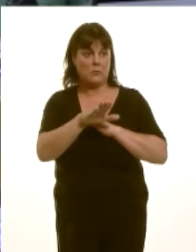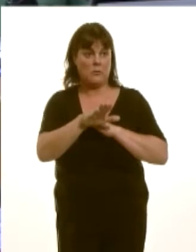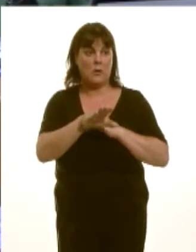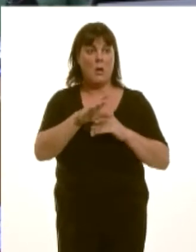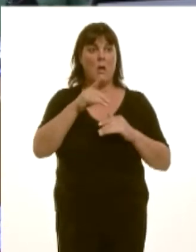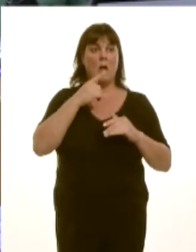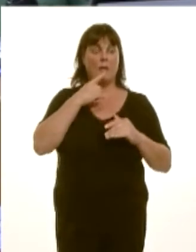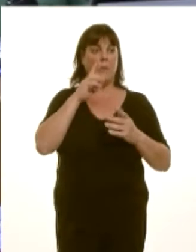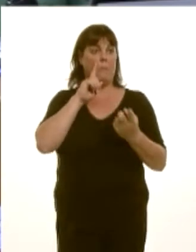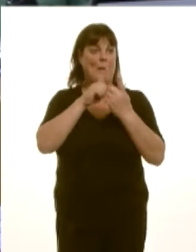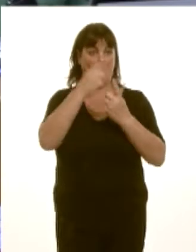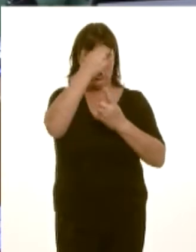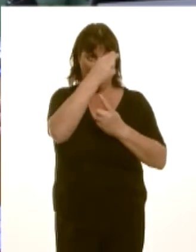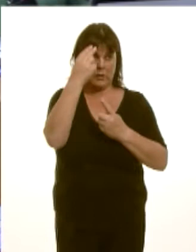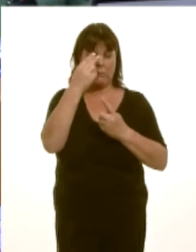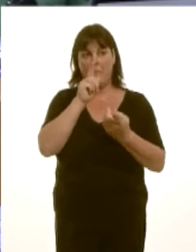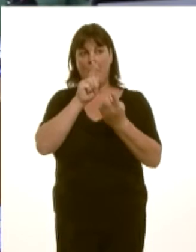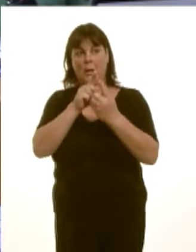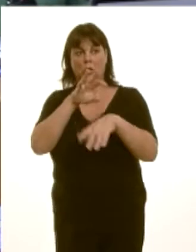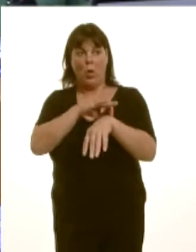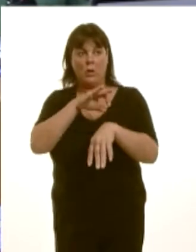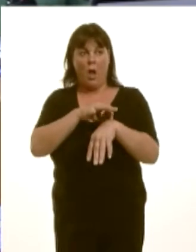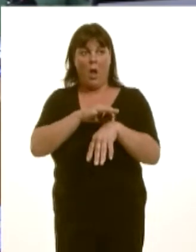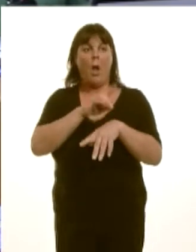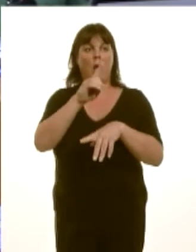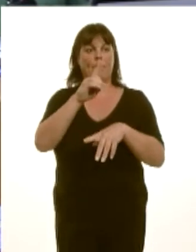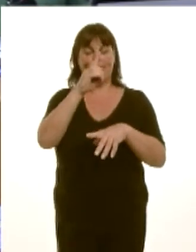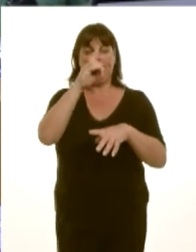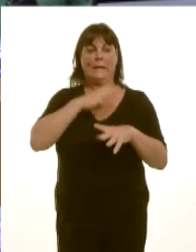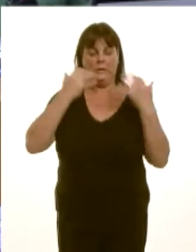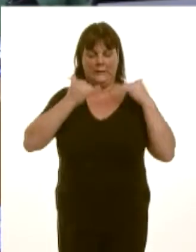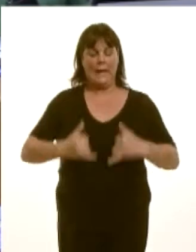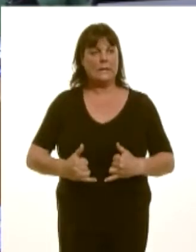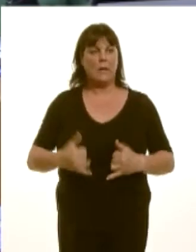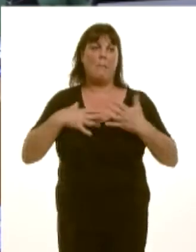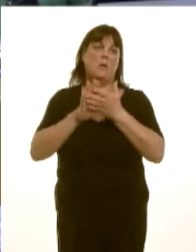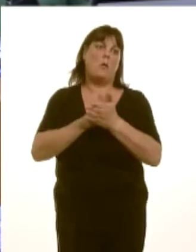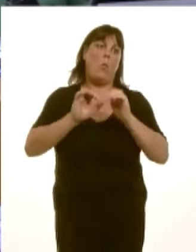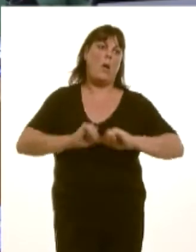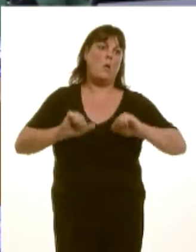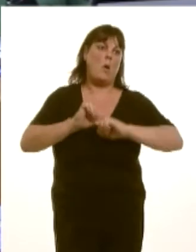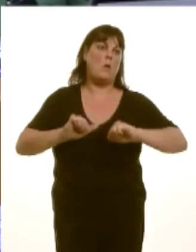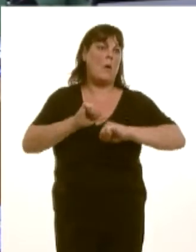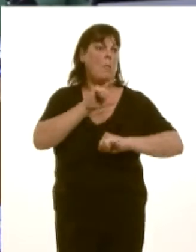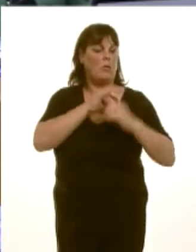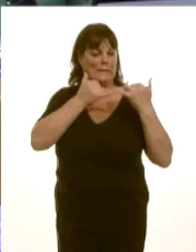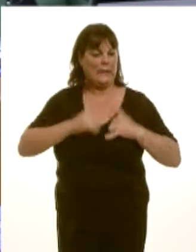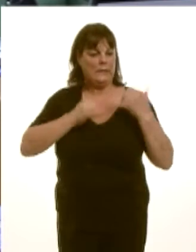people there to wait for tests; better that than admitting them to hospital. There will be occasions when people are waiting longer than 12 hours because the alternative